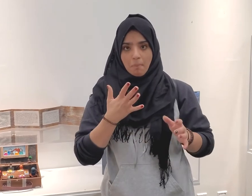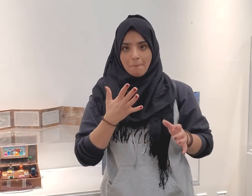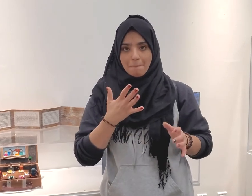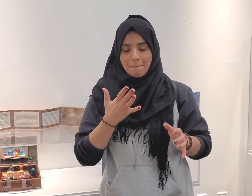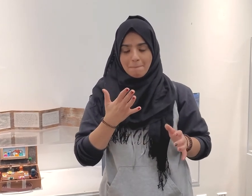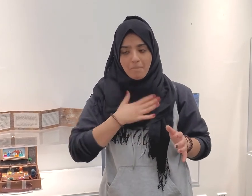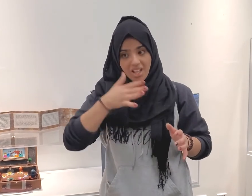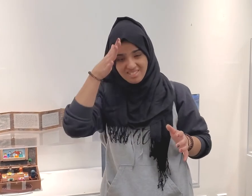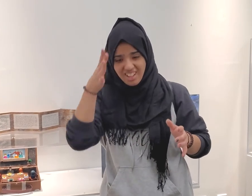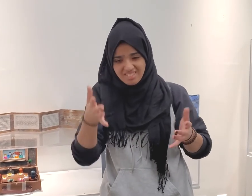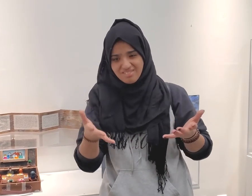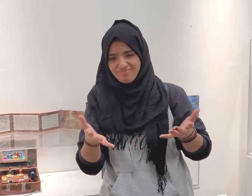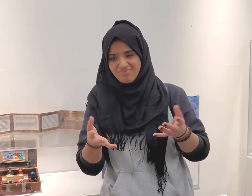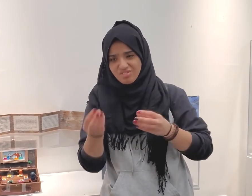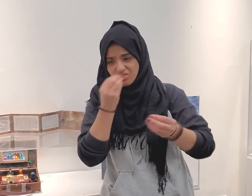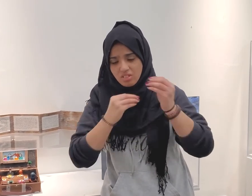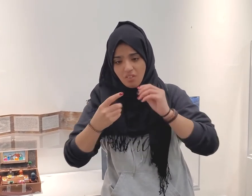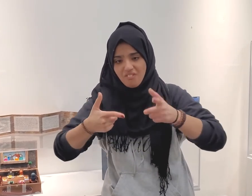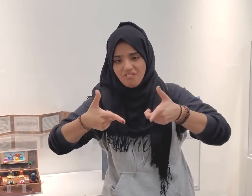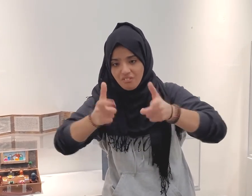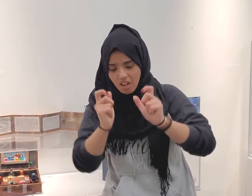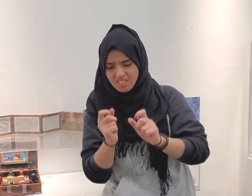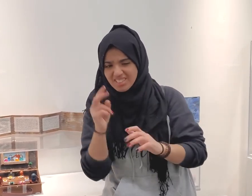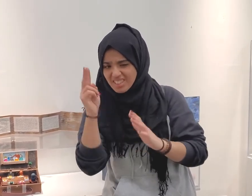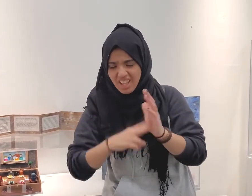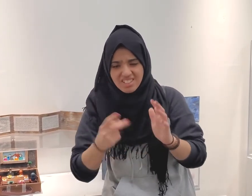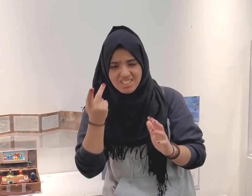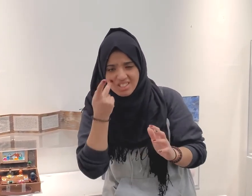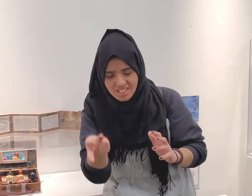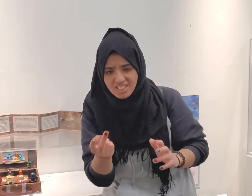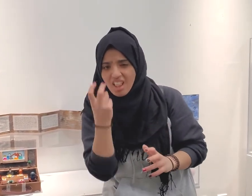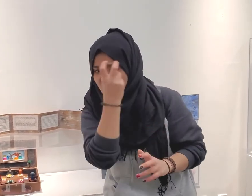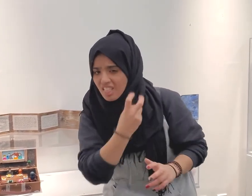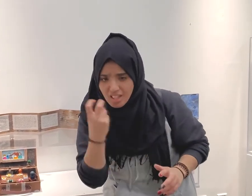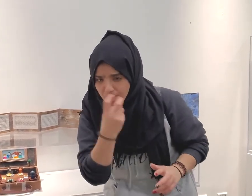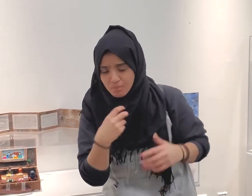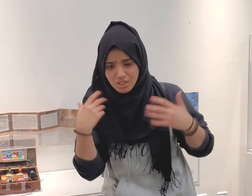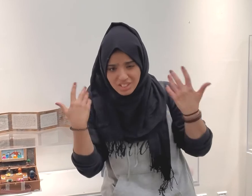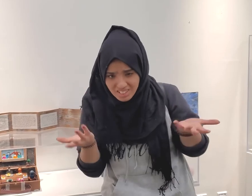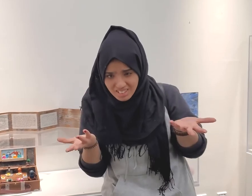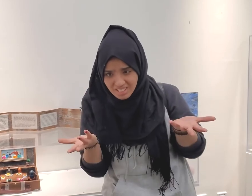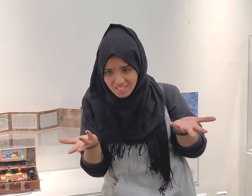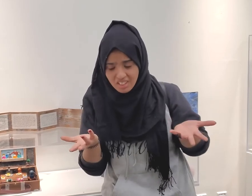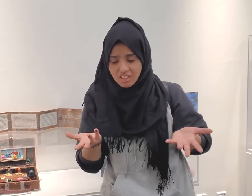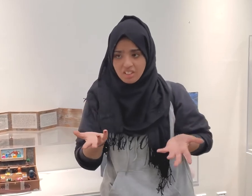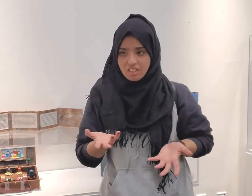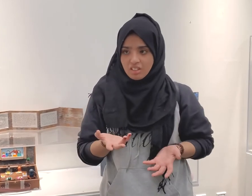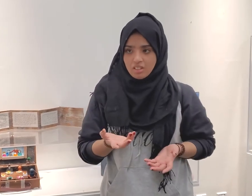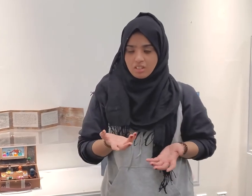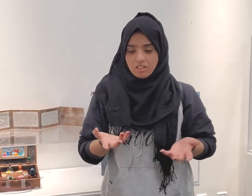My dad, he eats so fast, I can't read his lips while he's eating.